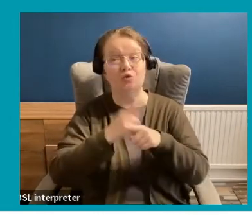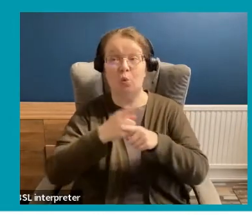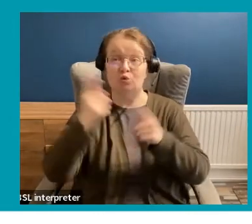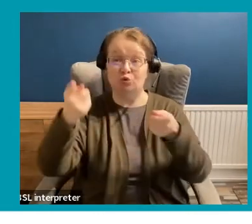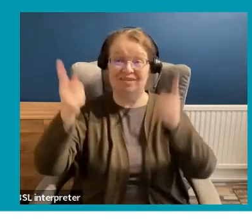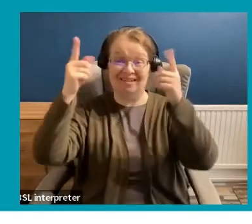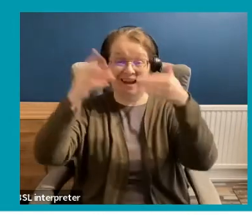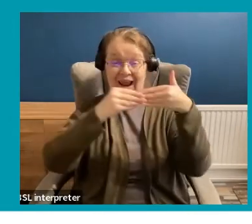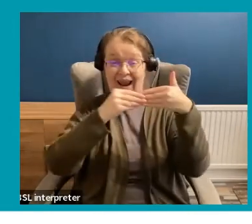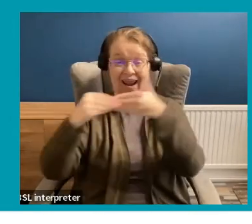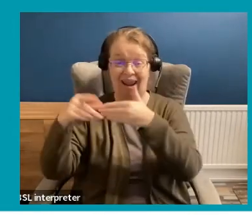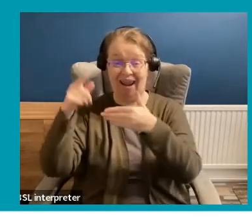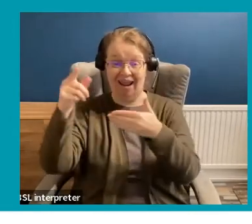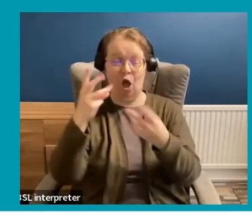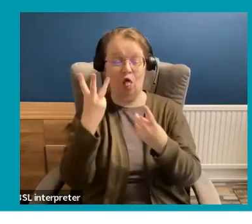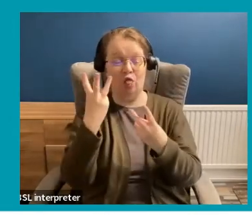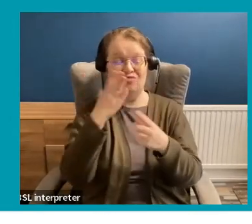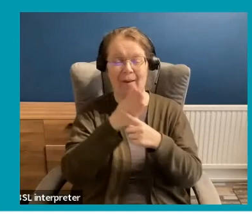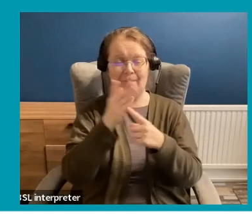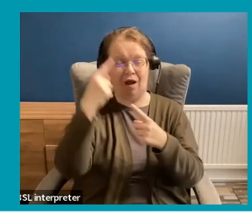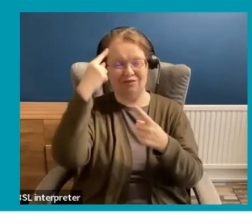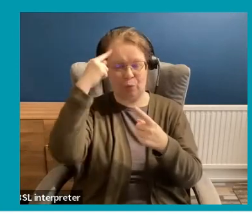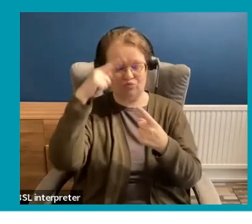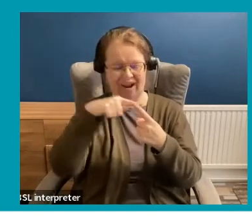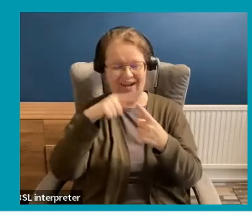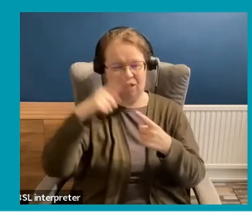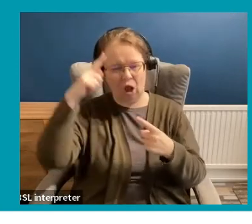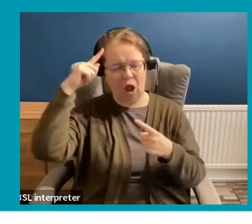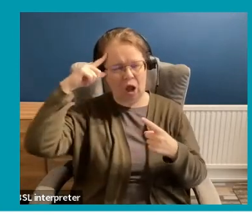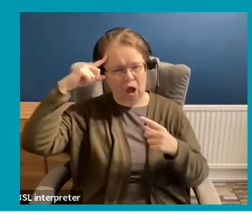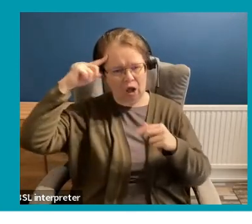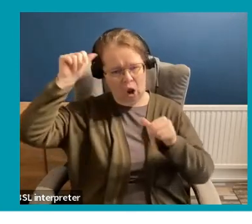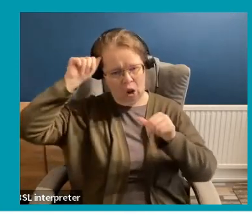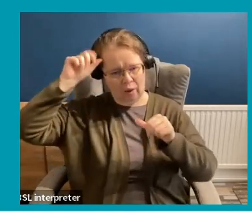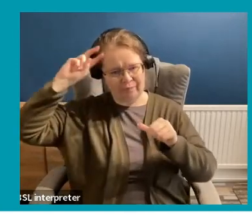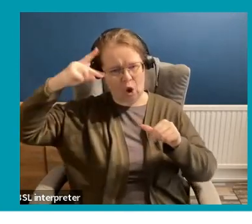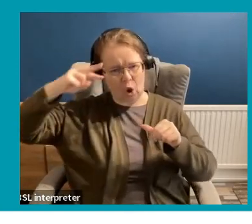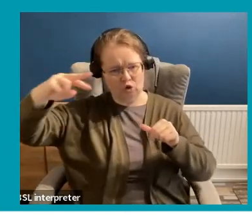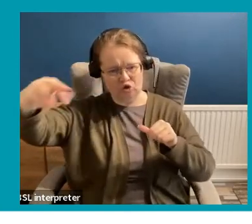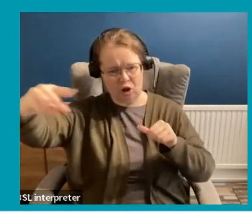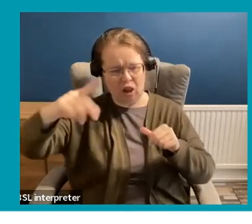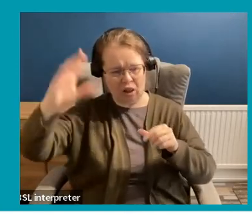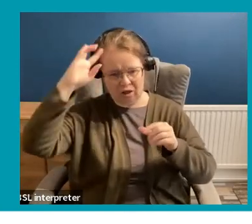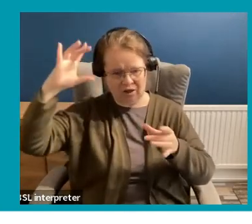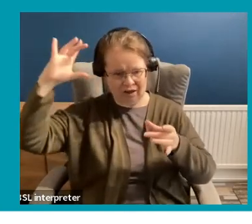there's a logical part where they connect with a logical argument